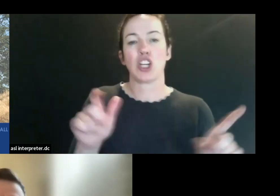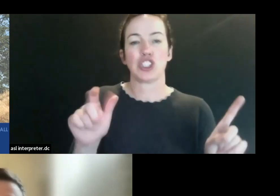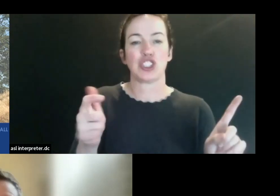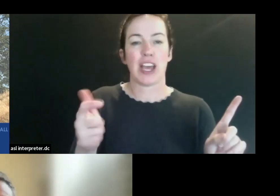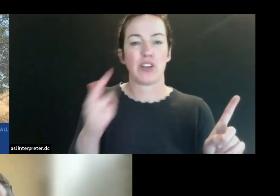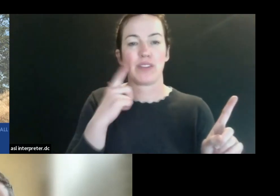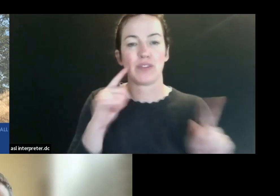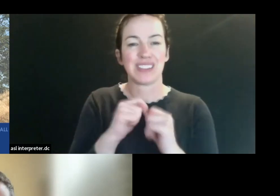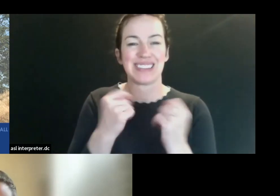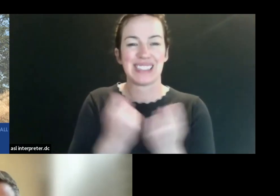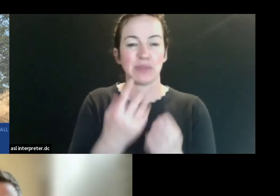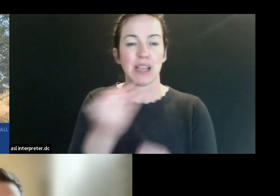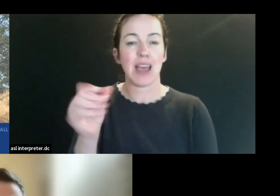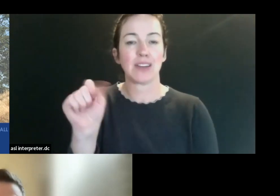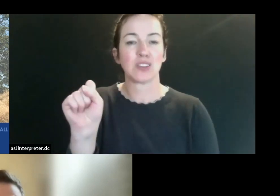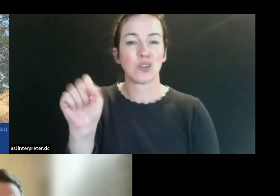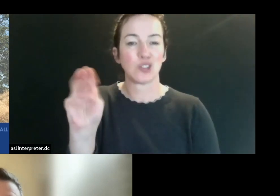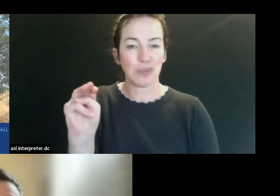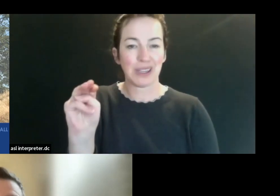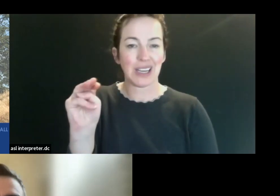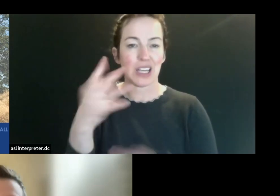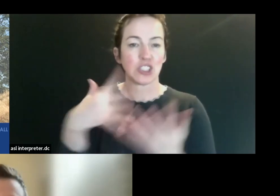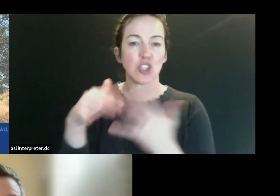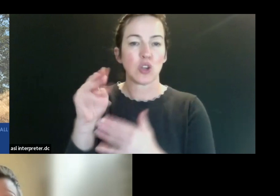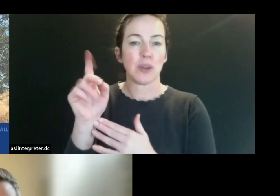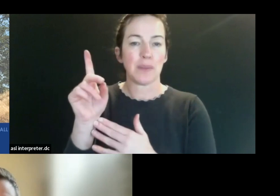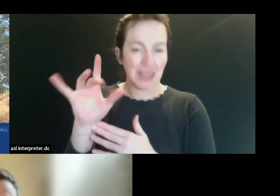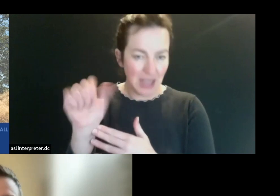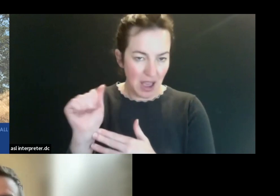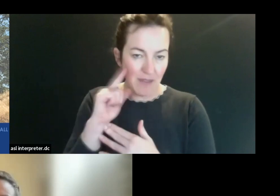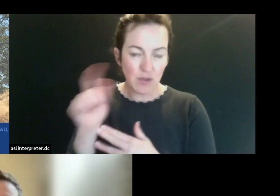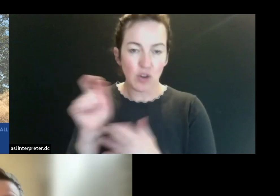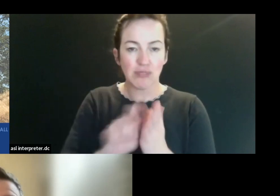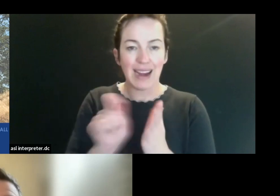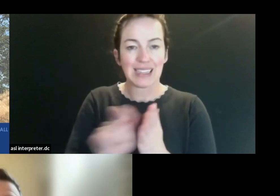information on social media accessibility settings, on writing alternative texts. And